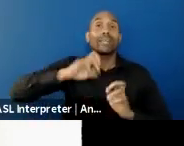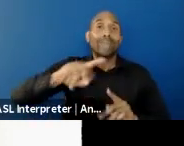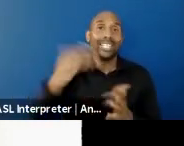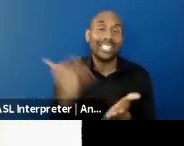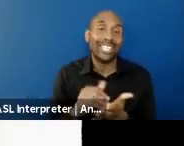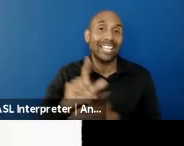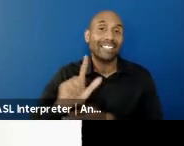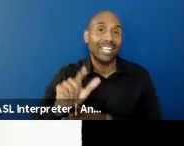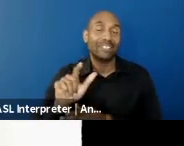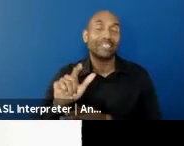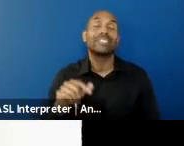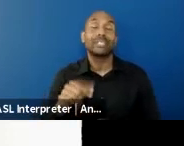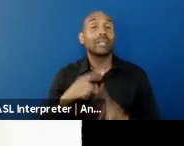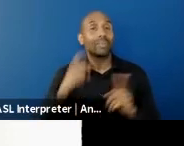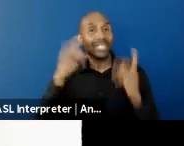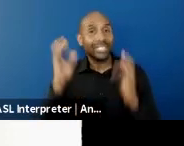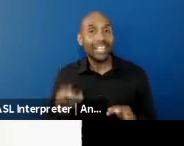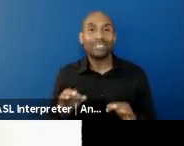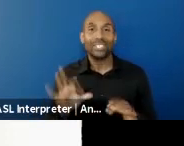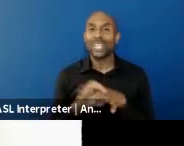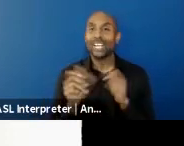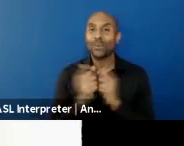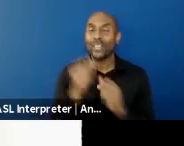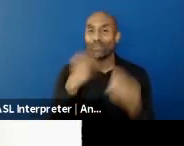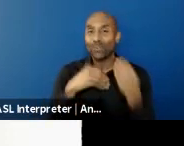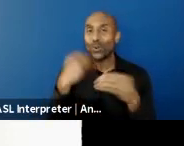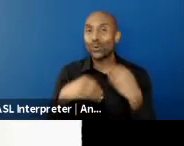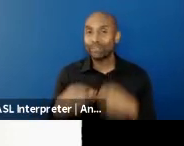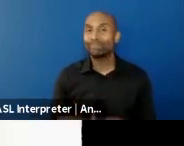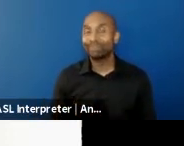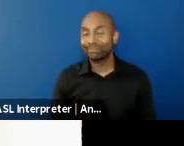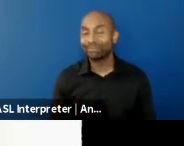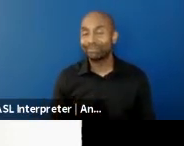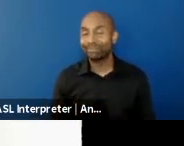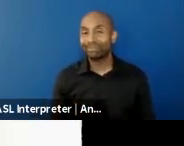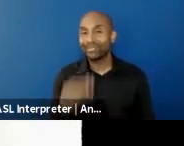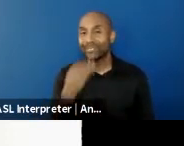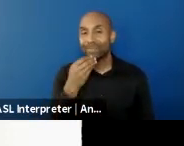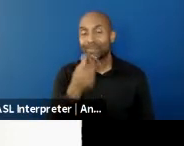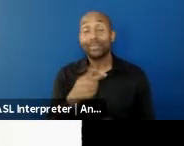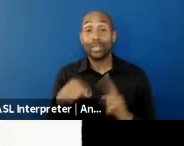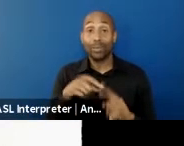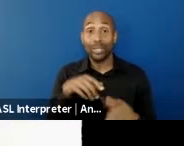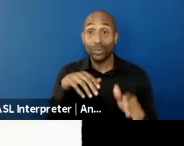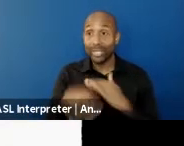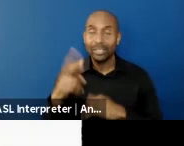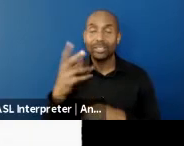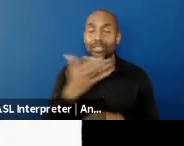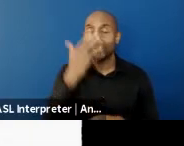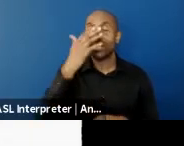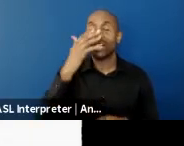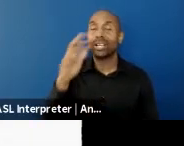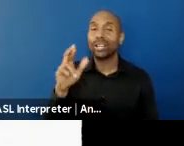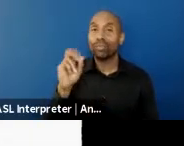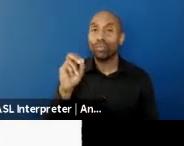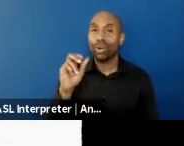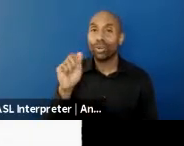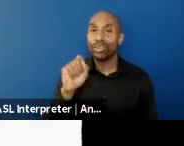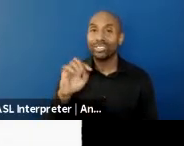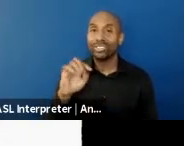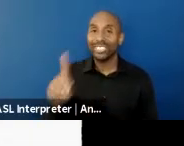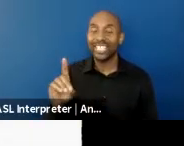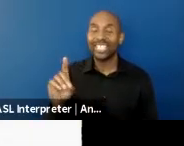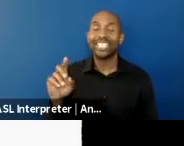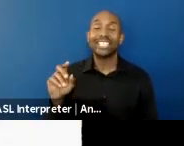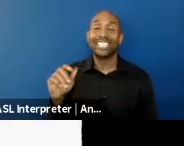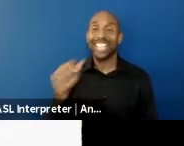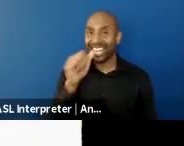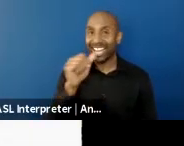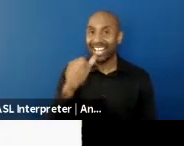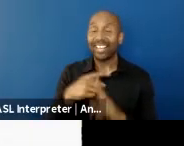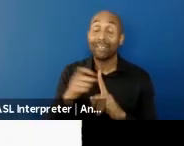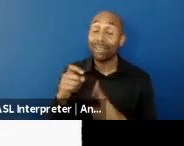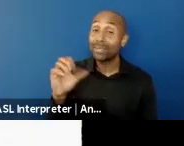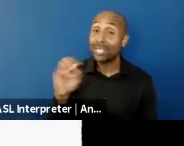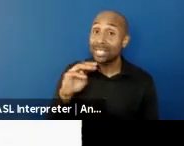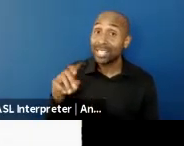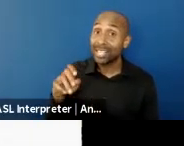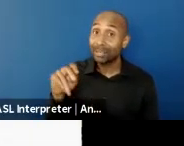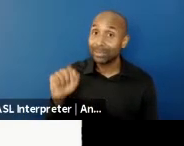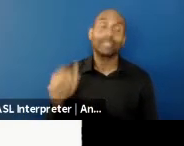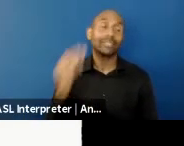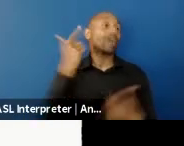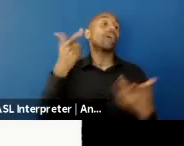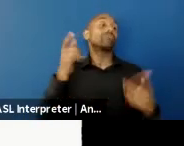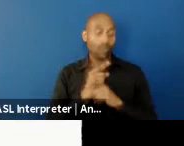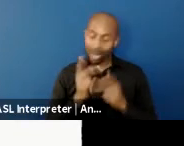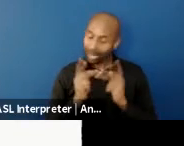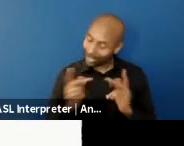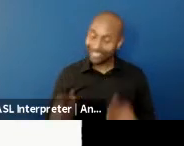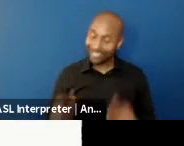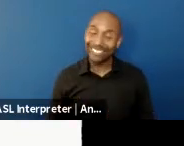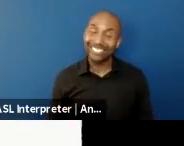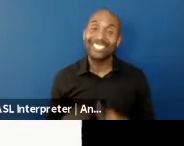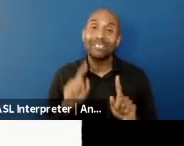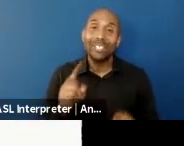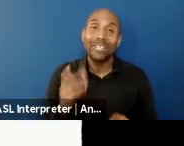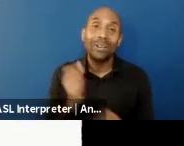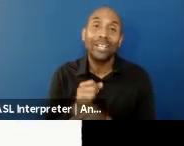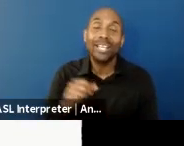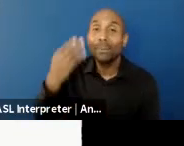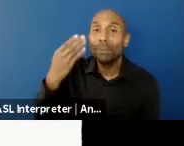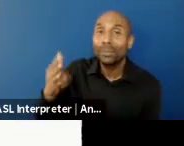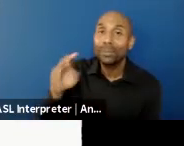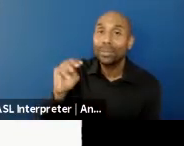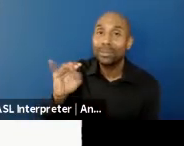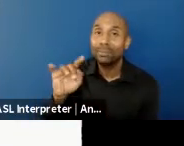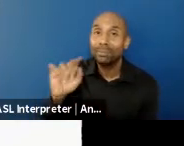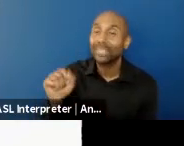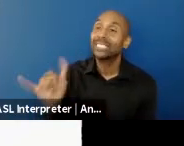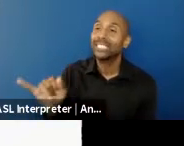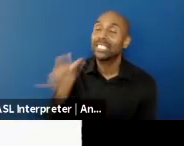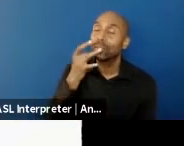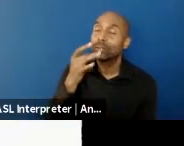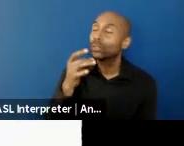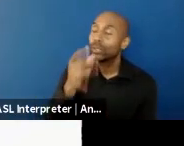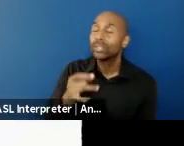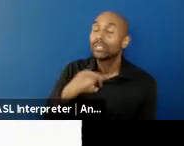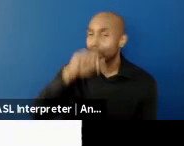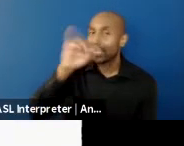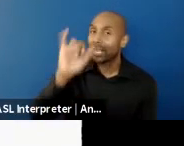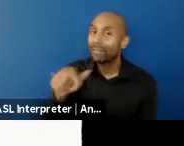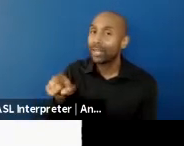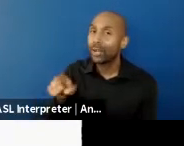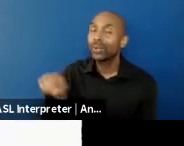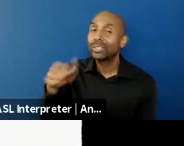definitely family and food.